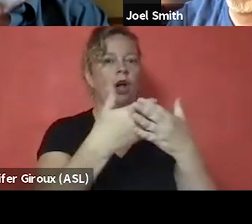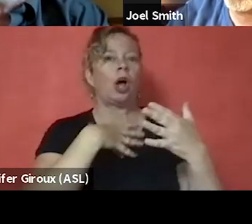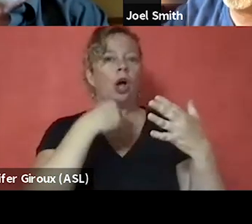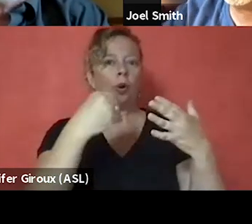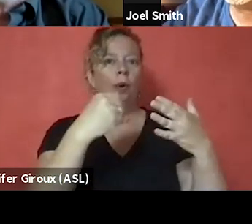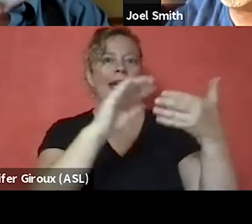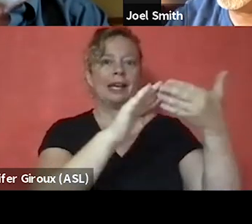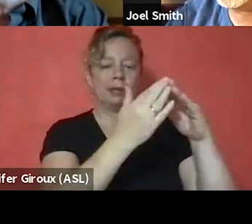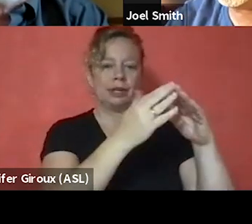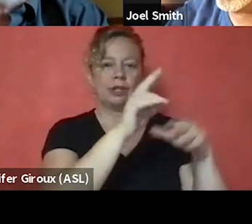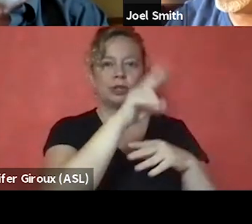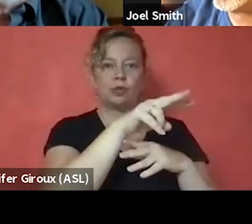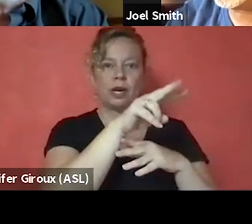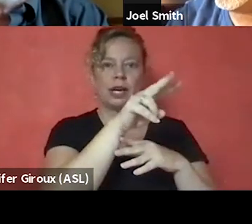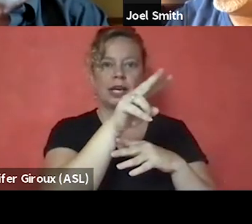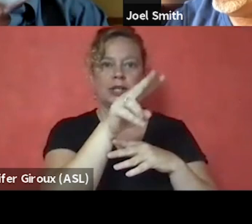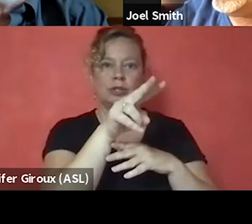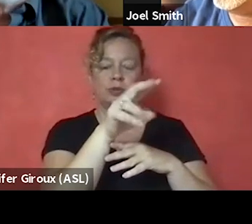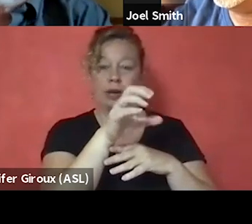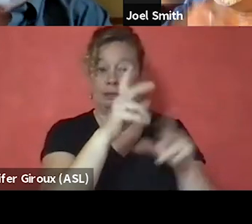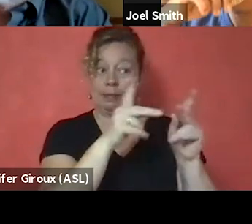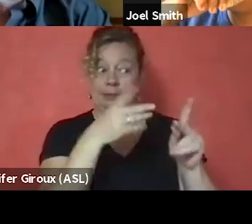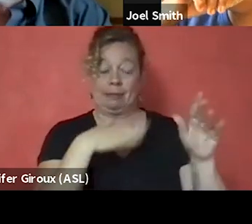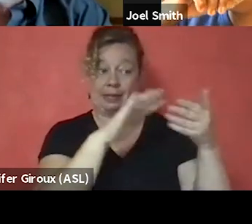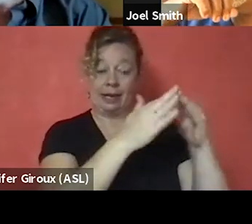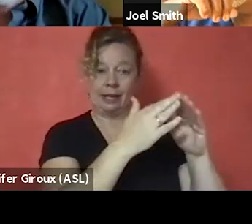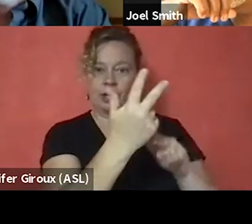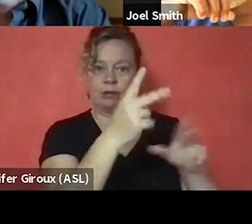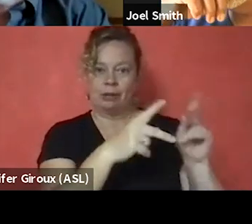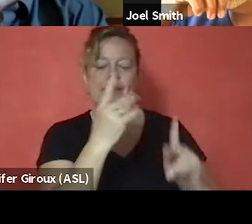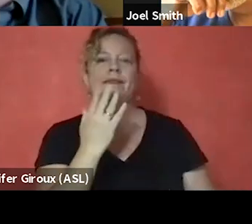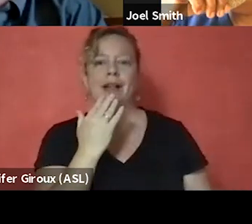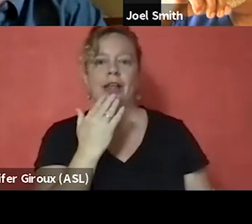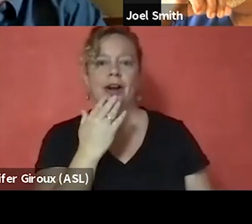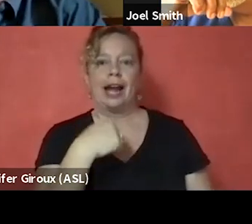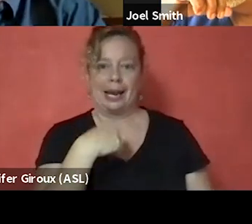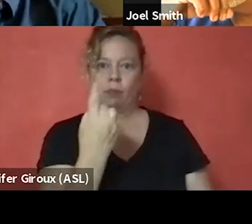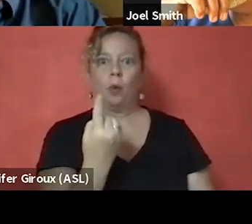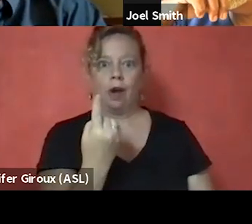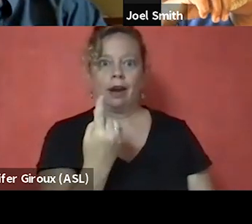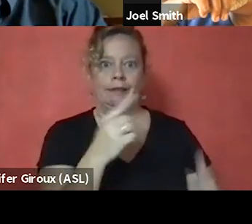There's 2200 people in my town and there are three people of color. I am one of the three.